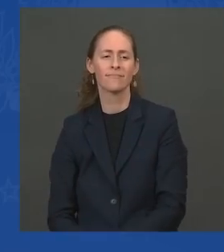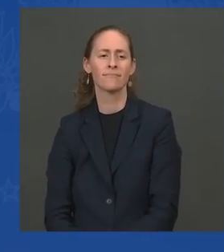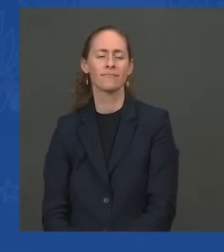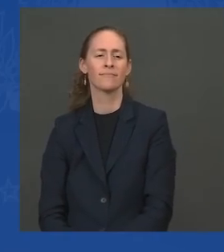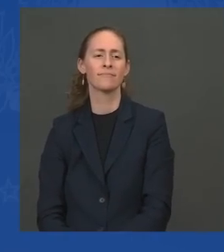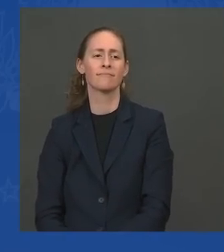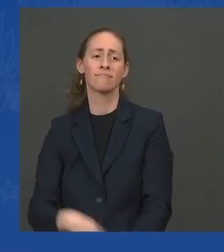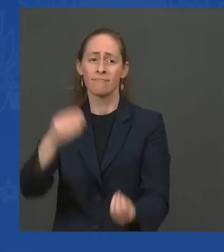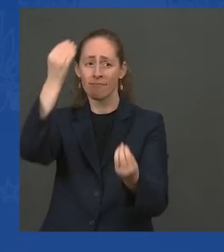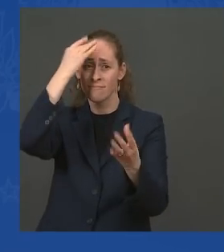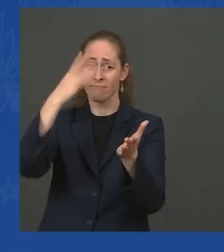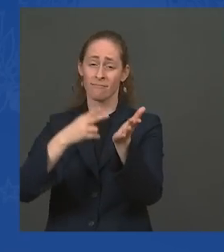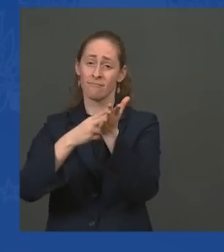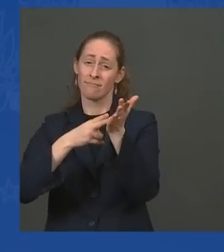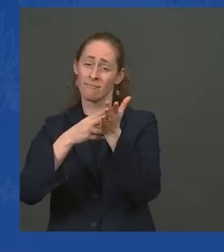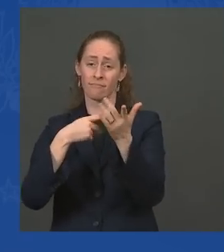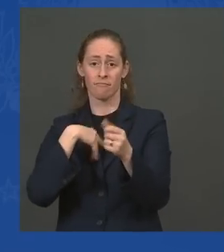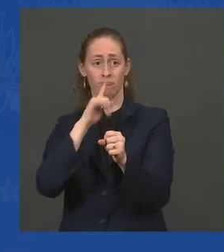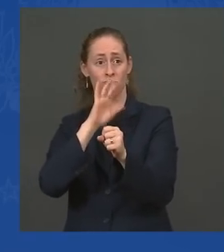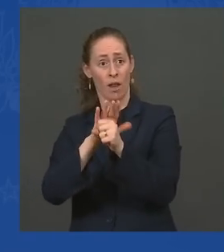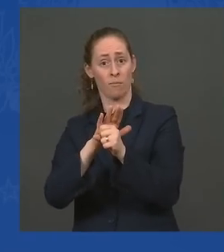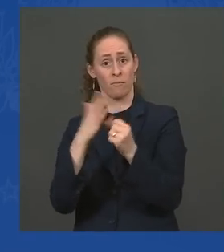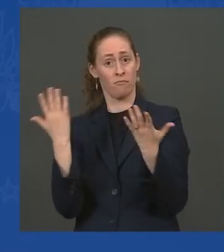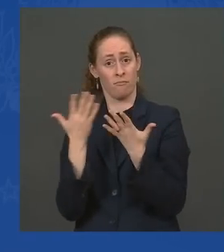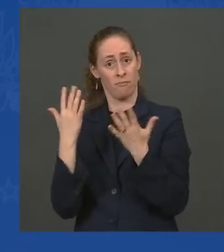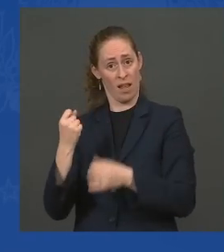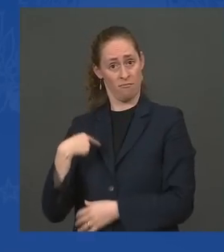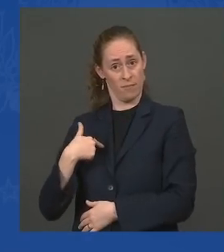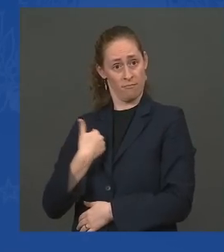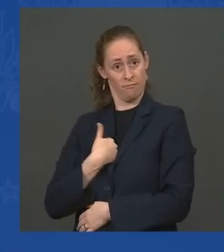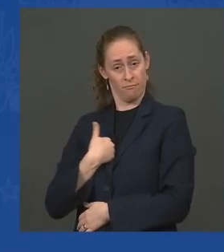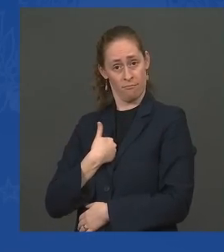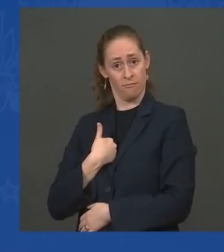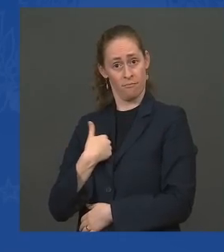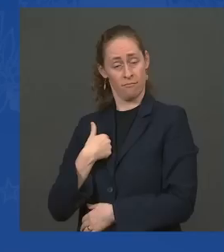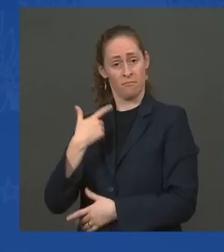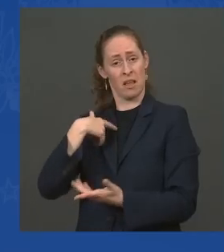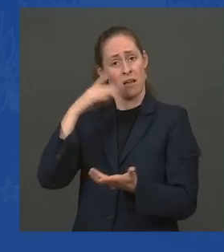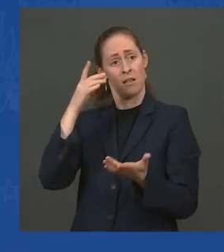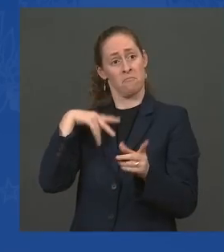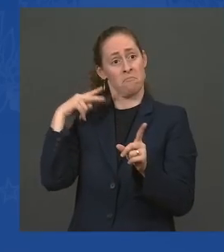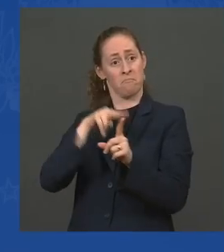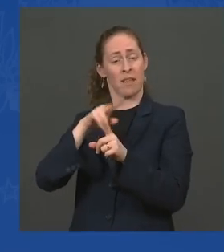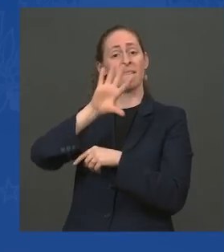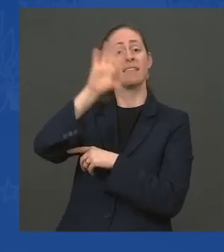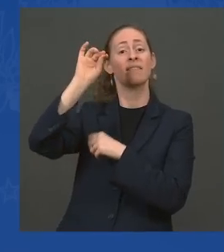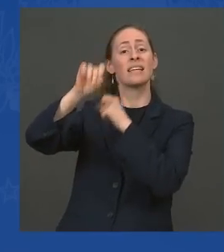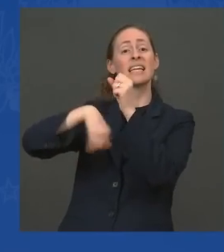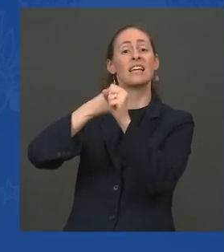I truly believe that 50 years from now, historians are going to look back at this moment --